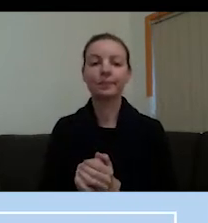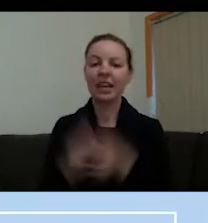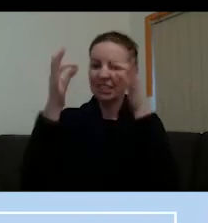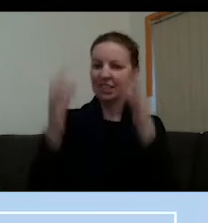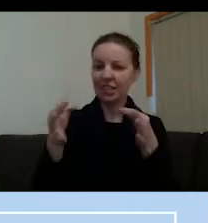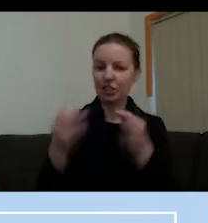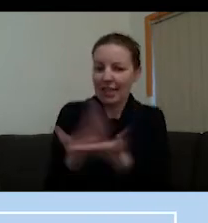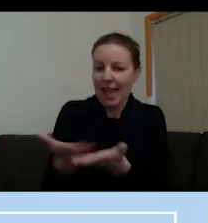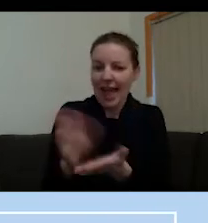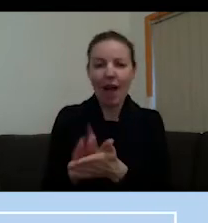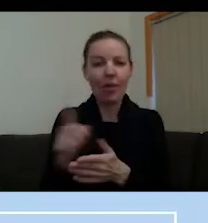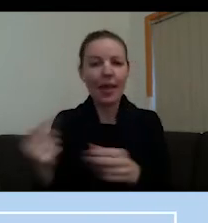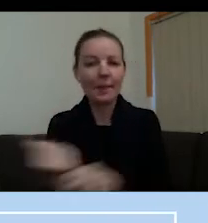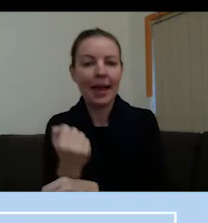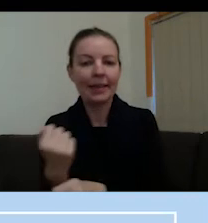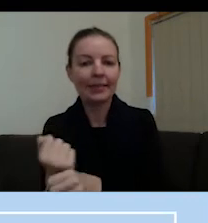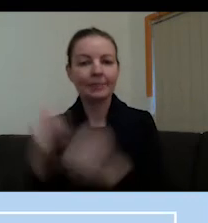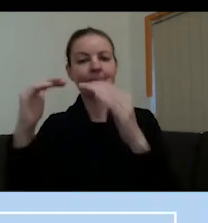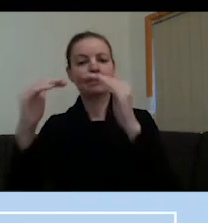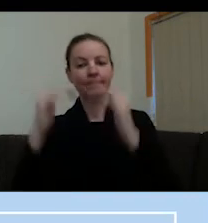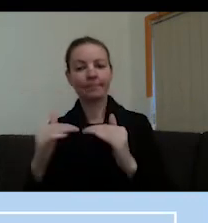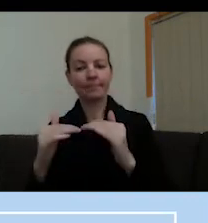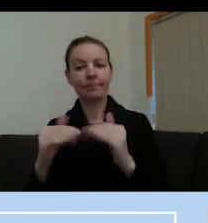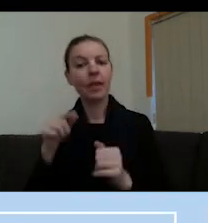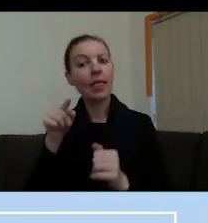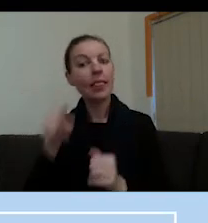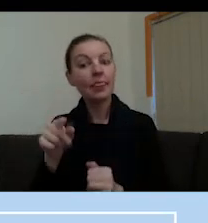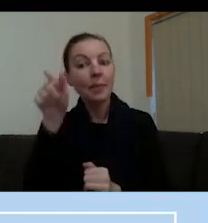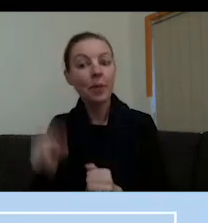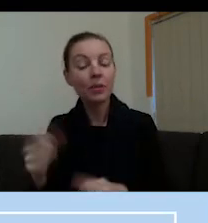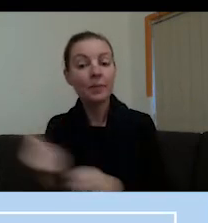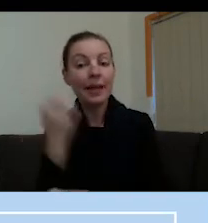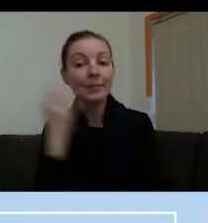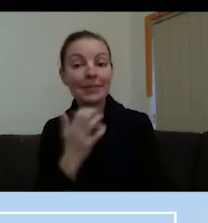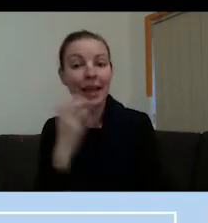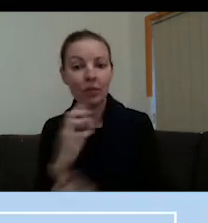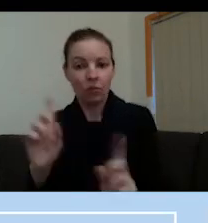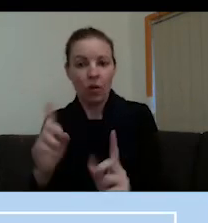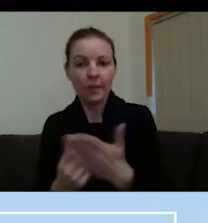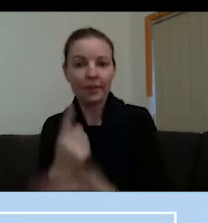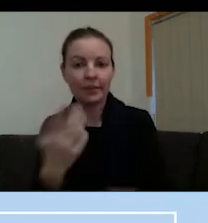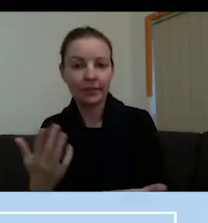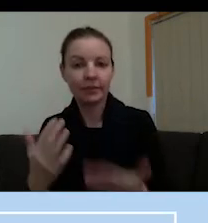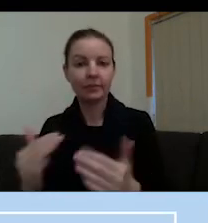What happens if this person makes a mistake? Who does this person answer to? What happens when this person